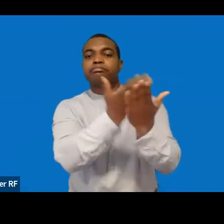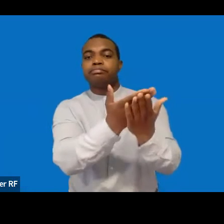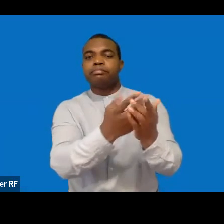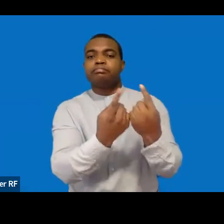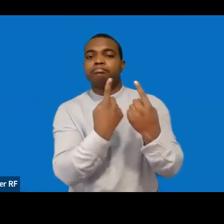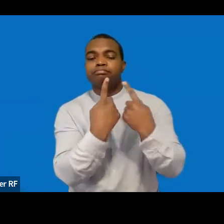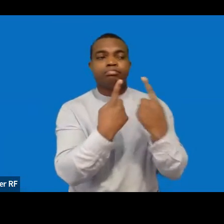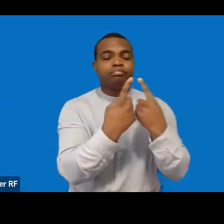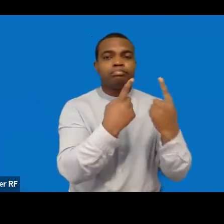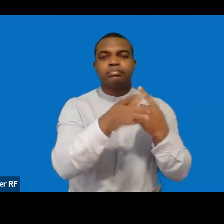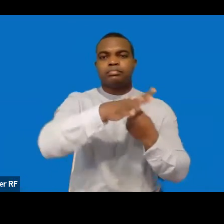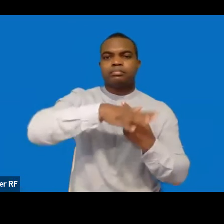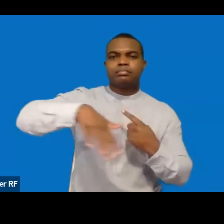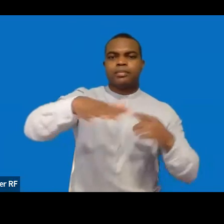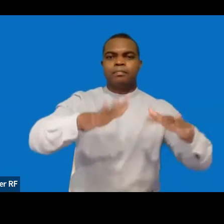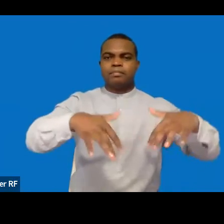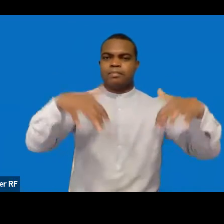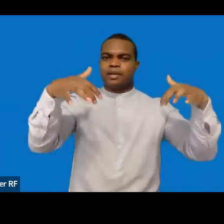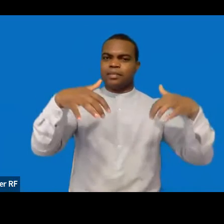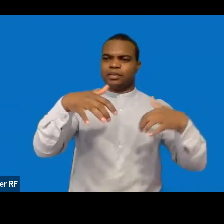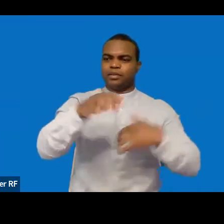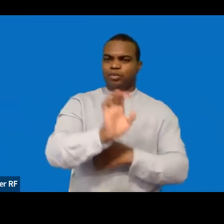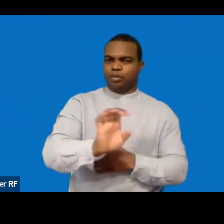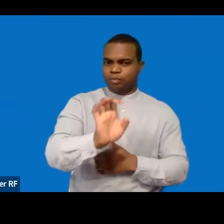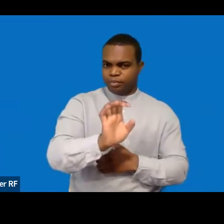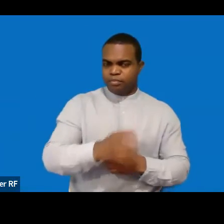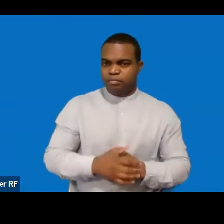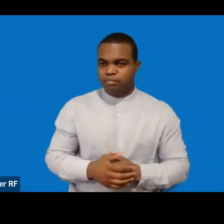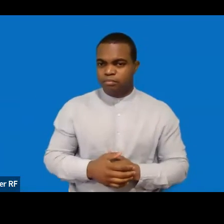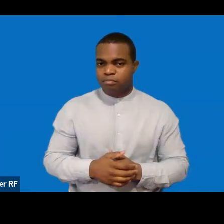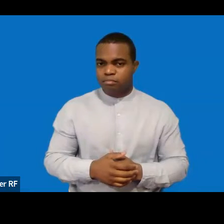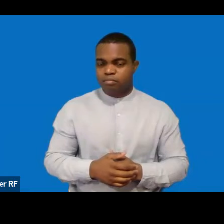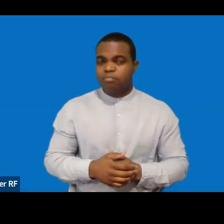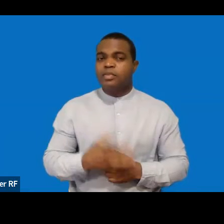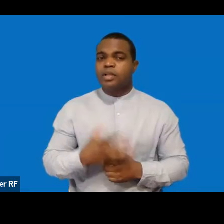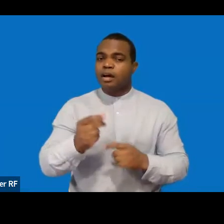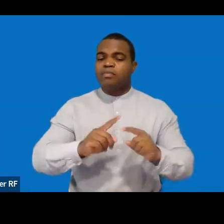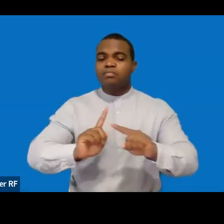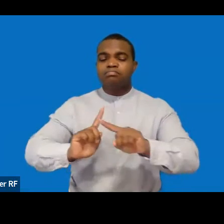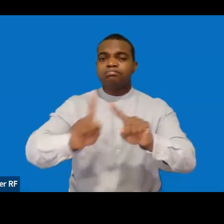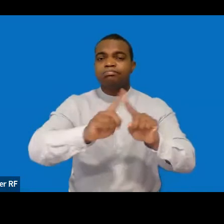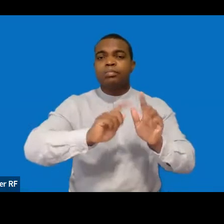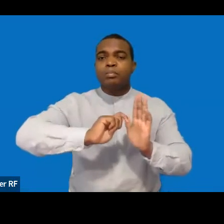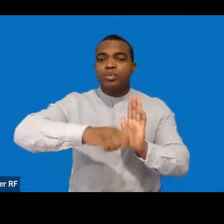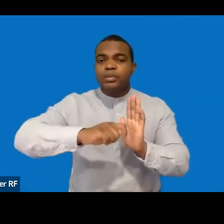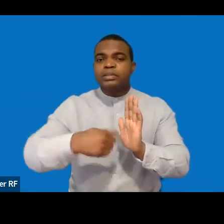and demands for many years. In this presentation, I will explain the origins